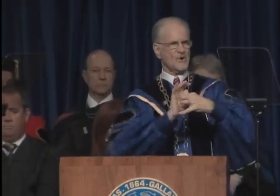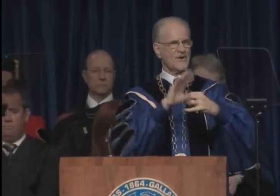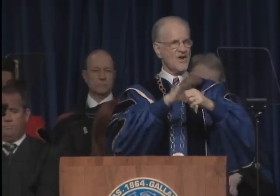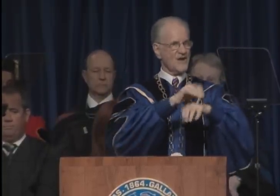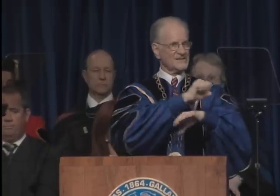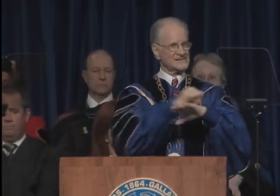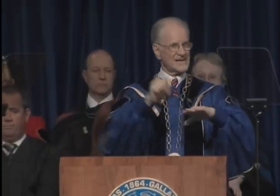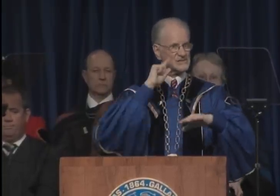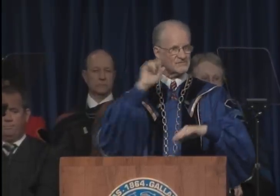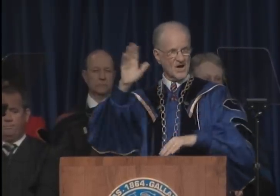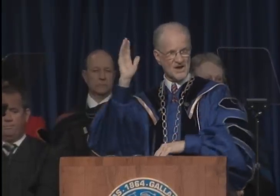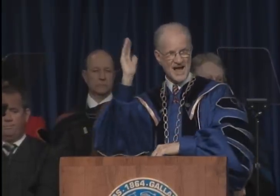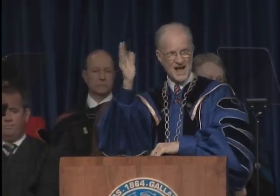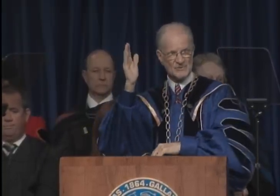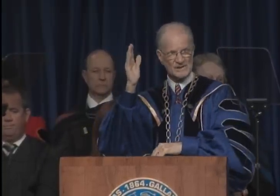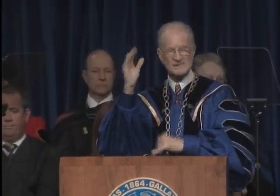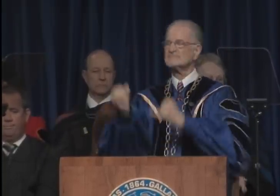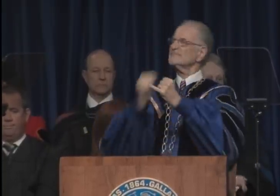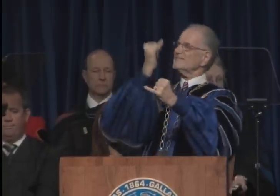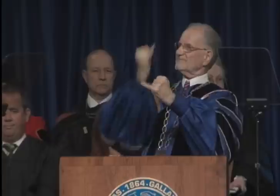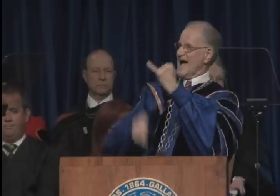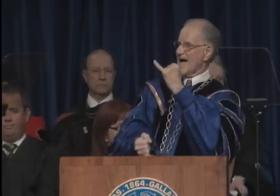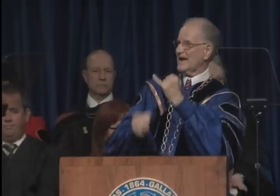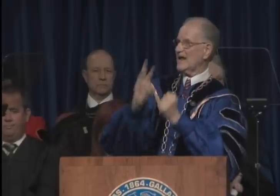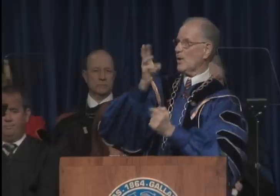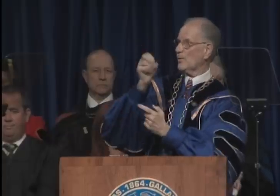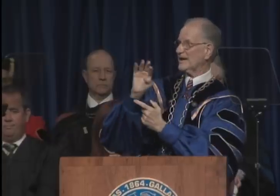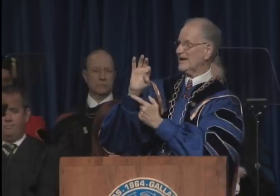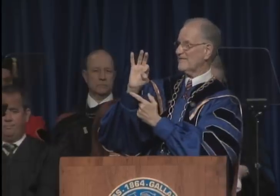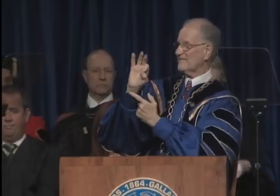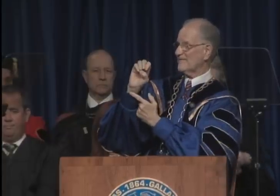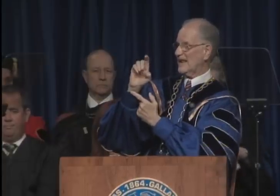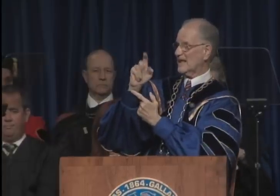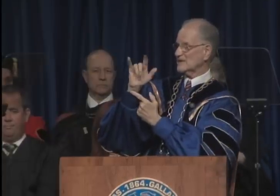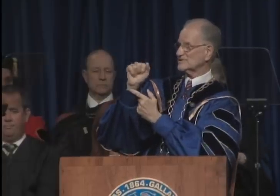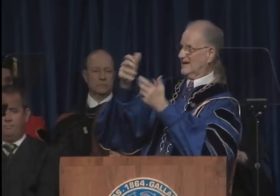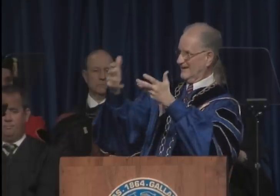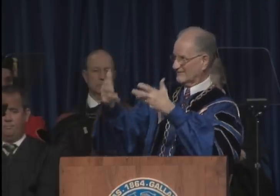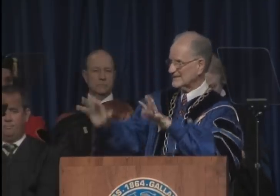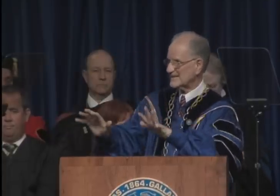for her address. Finally, when Felicia finishes,